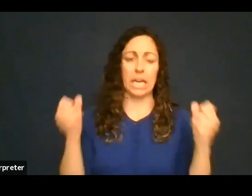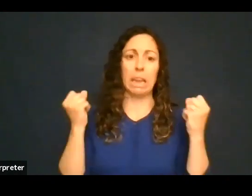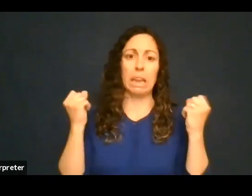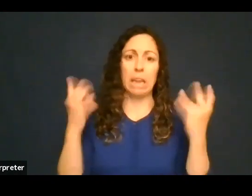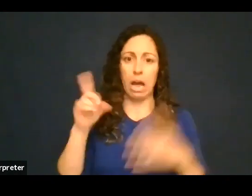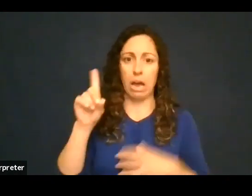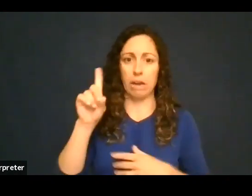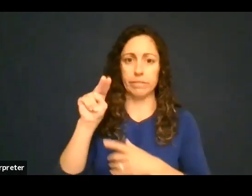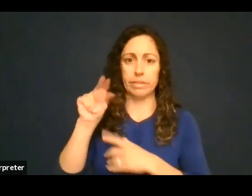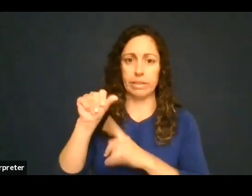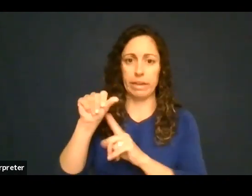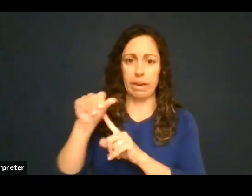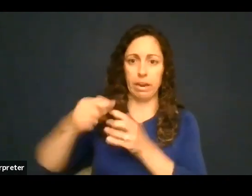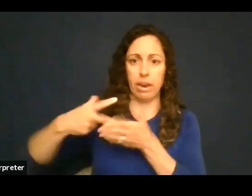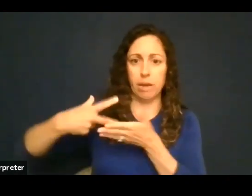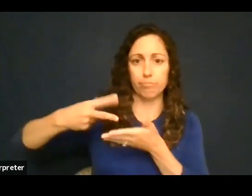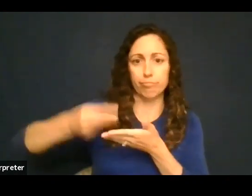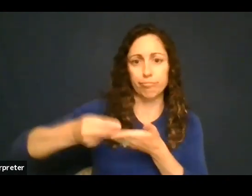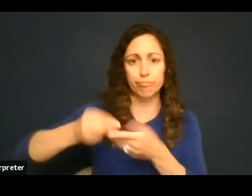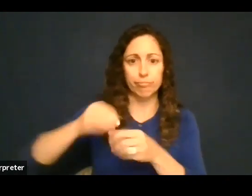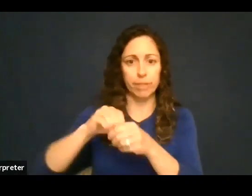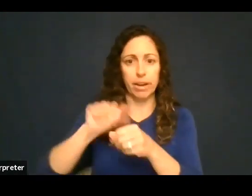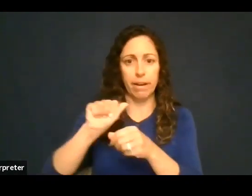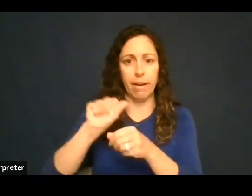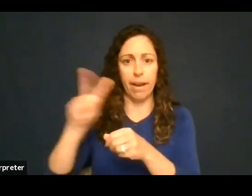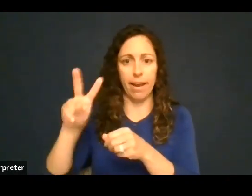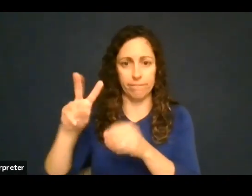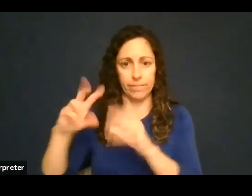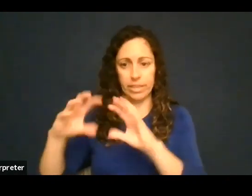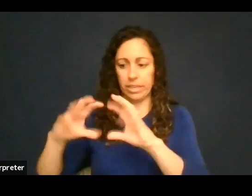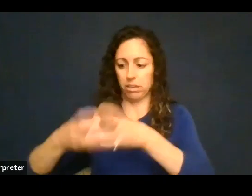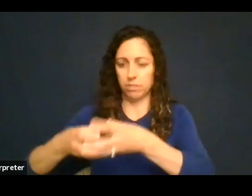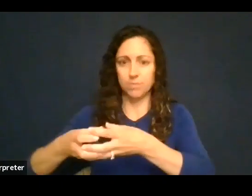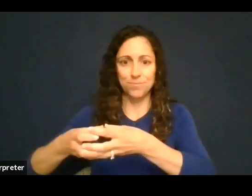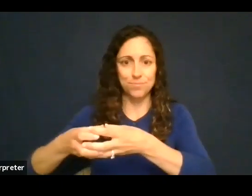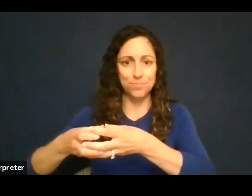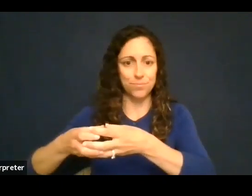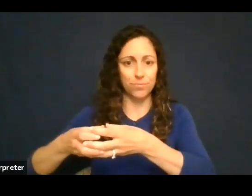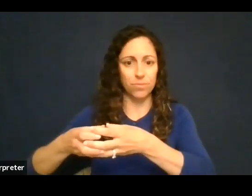in order to get the full coding sequence into a cell,